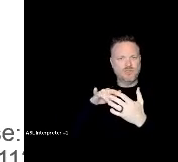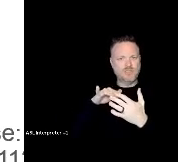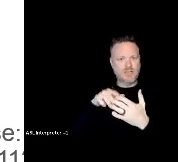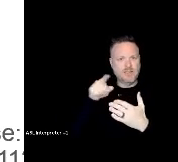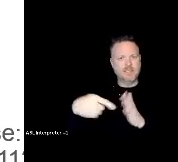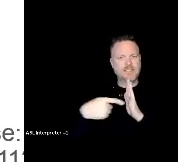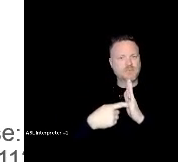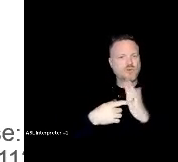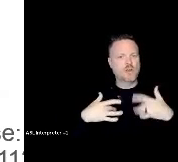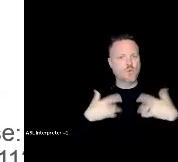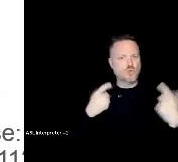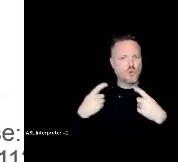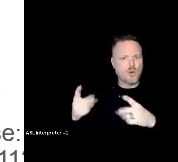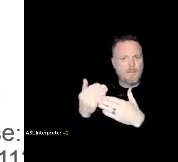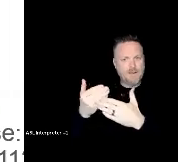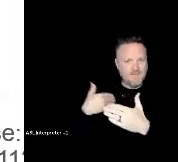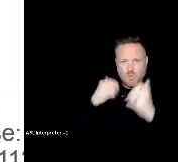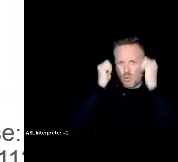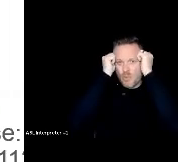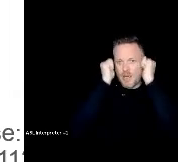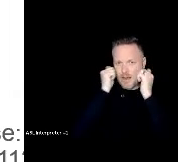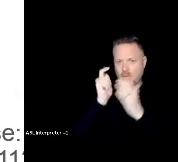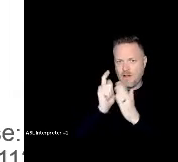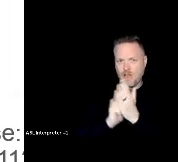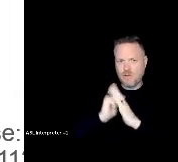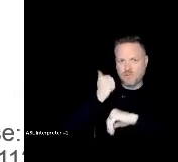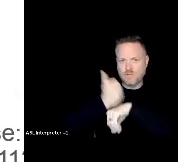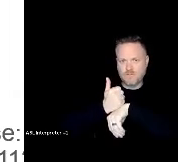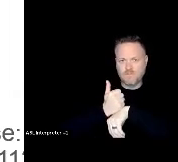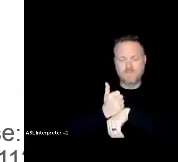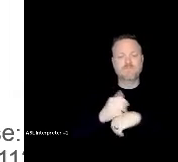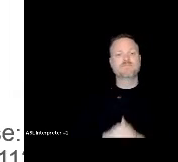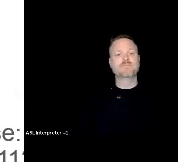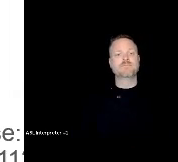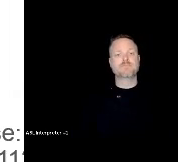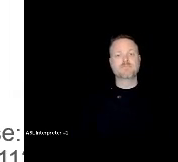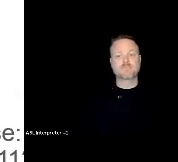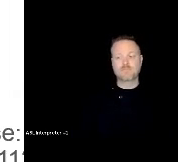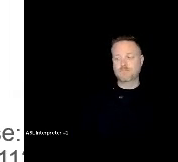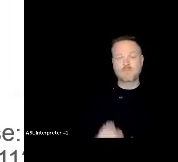what was going on before the helmet laws were enforced or in plays. With the orange lines,